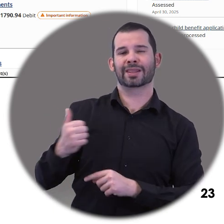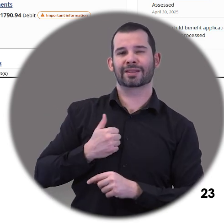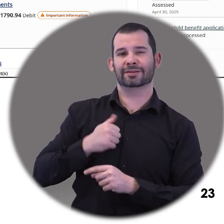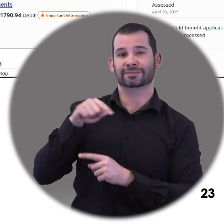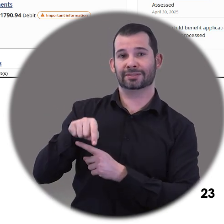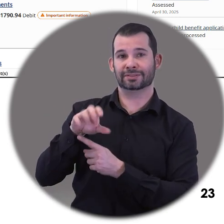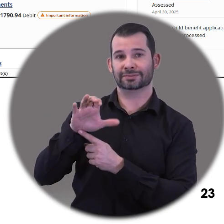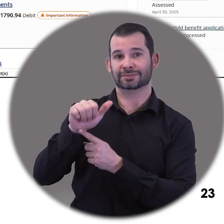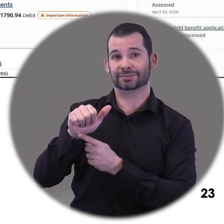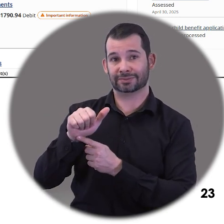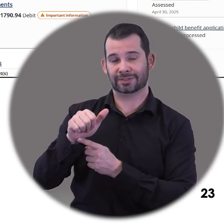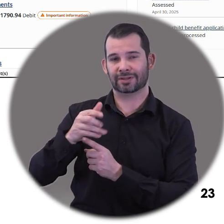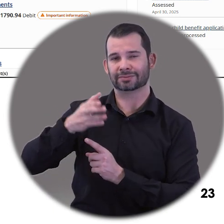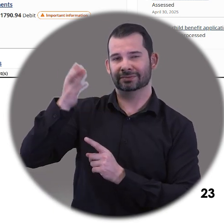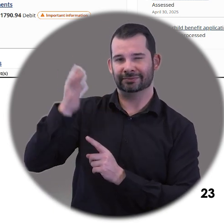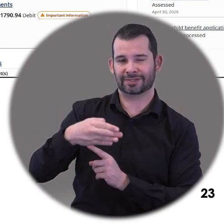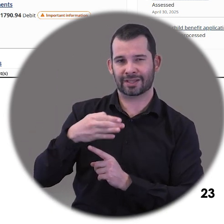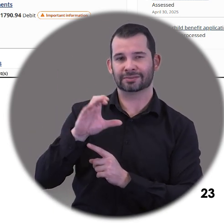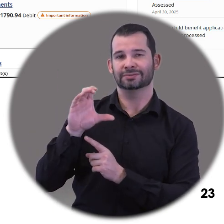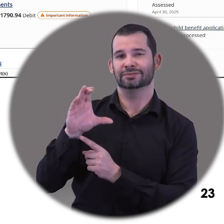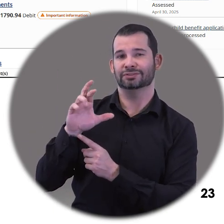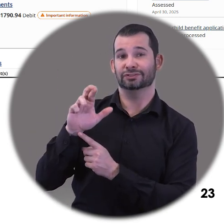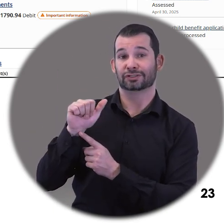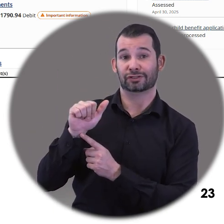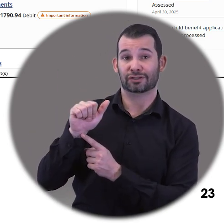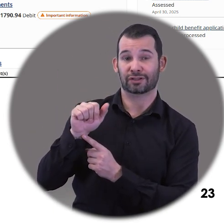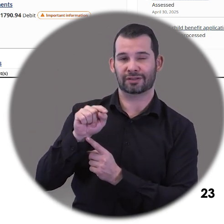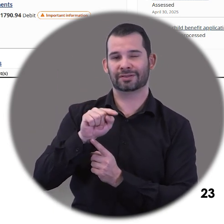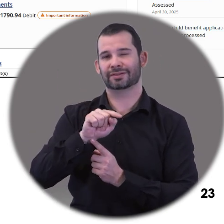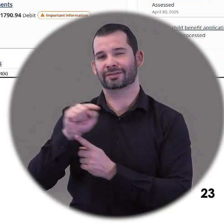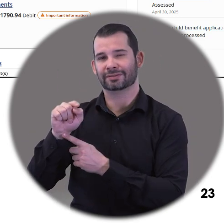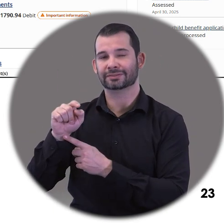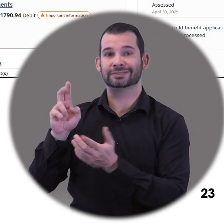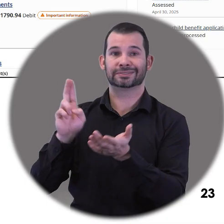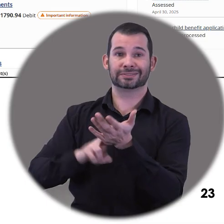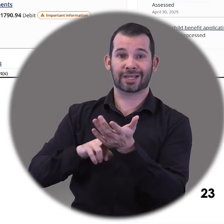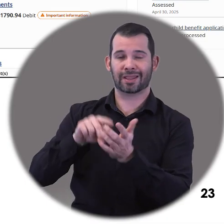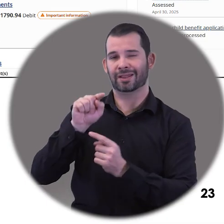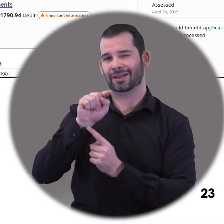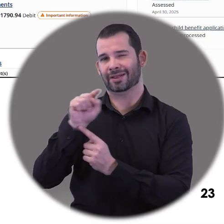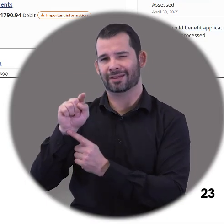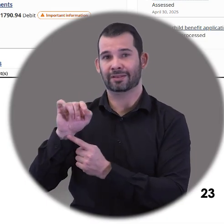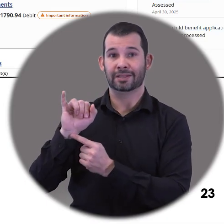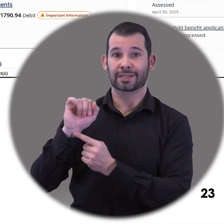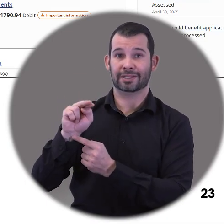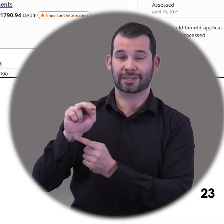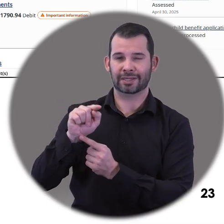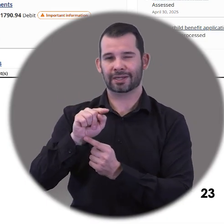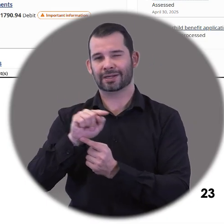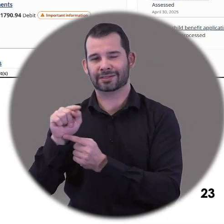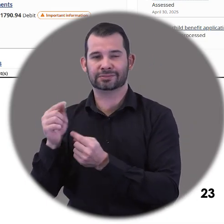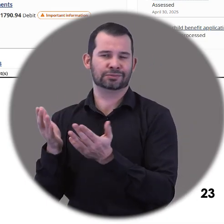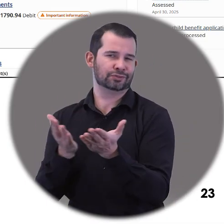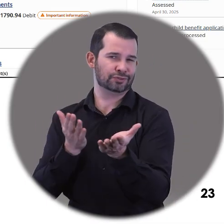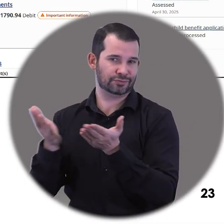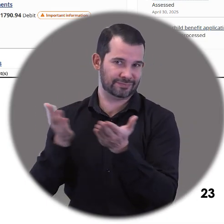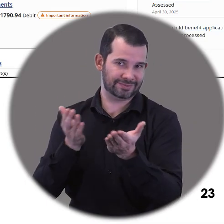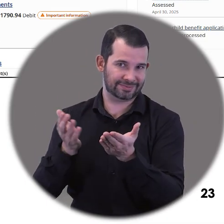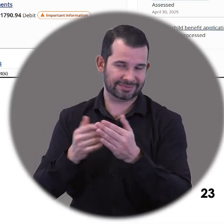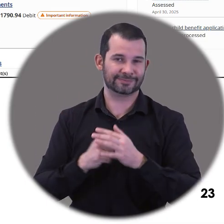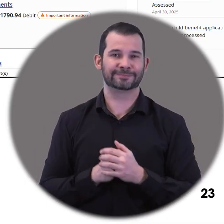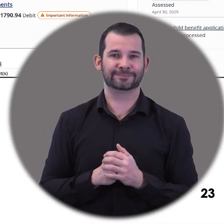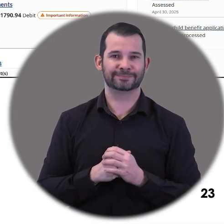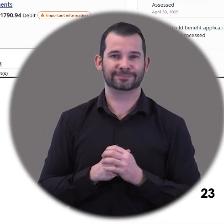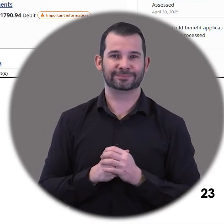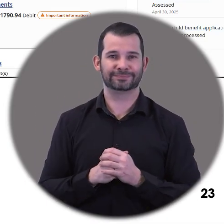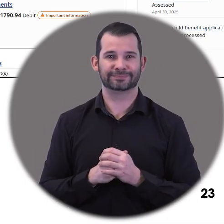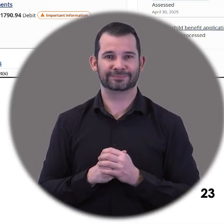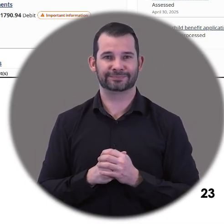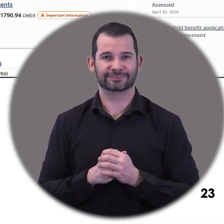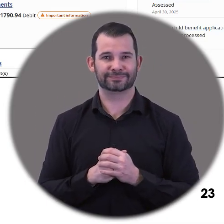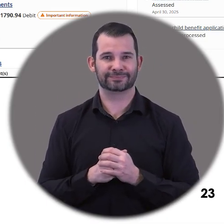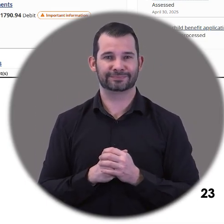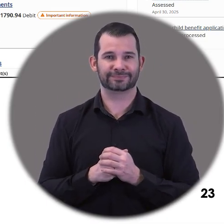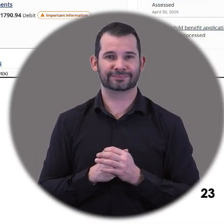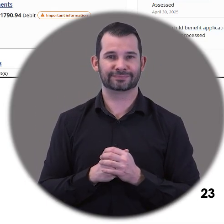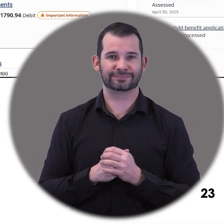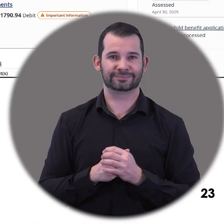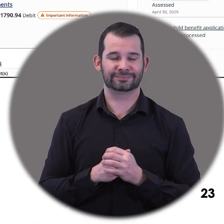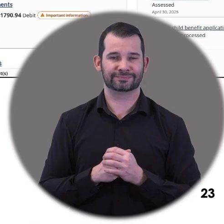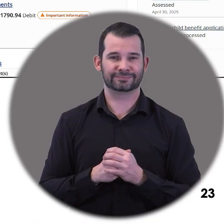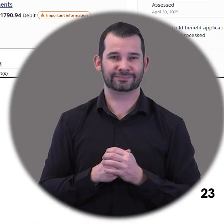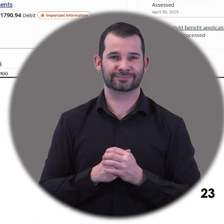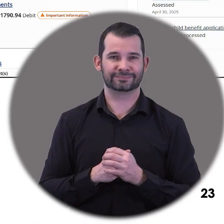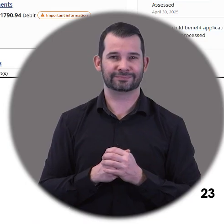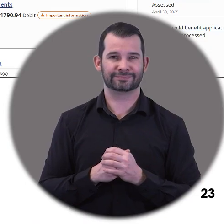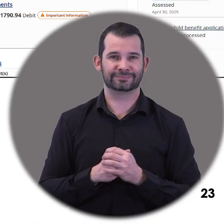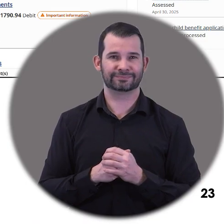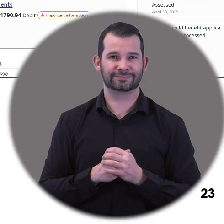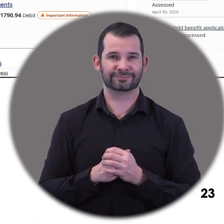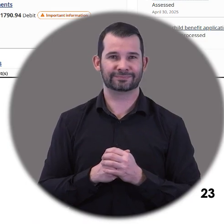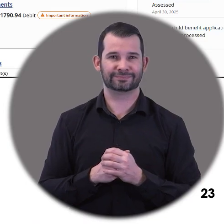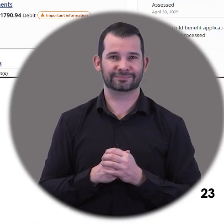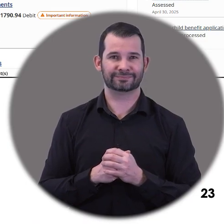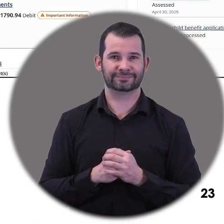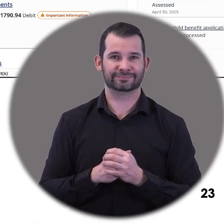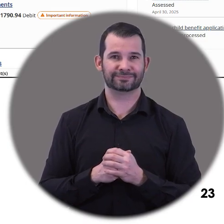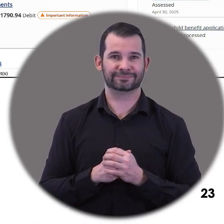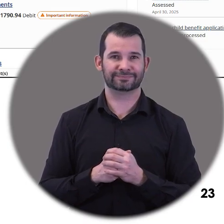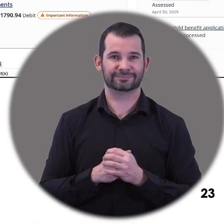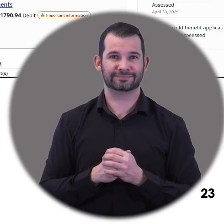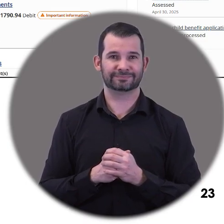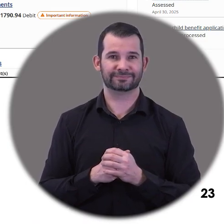go to canada.ca/cra-sign-in-services